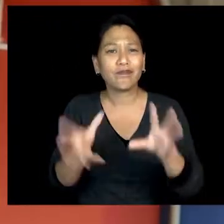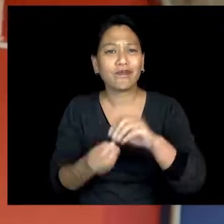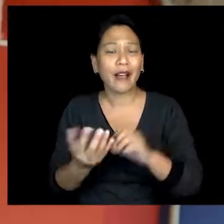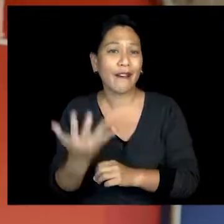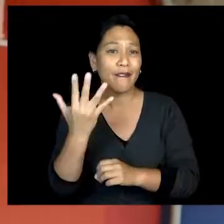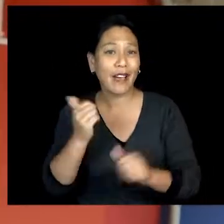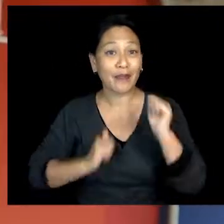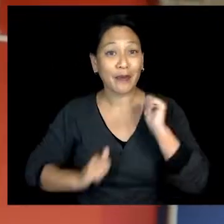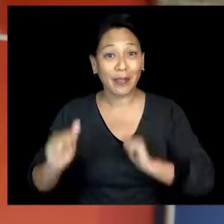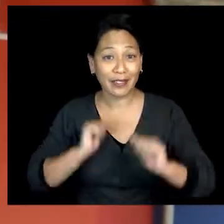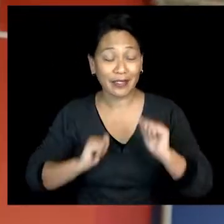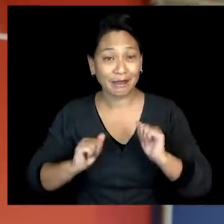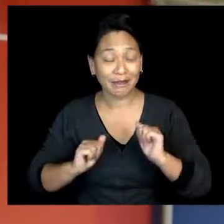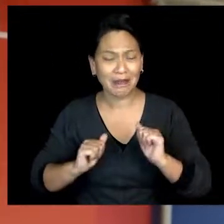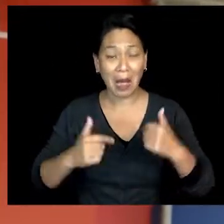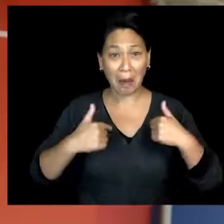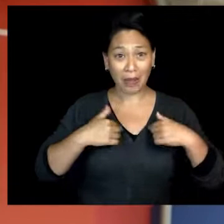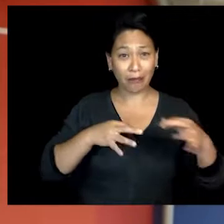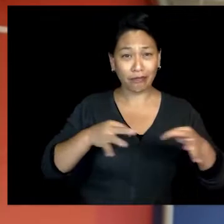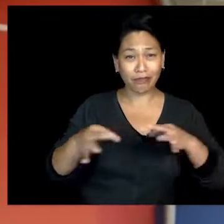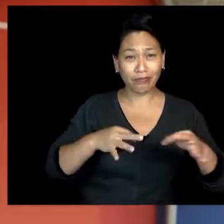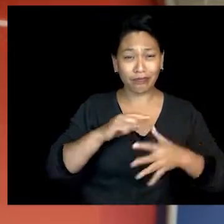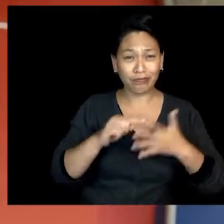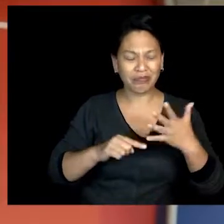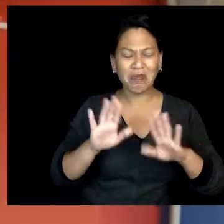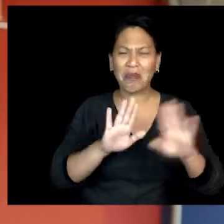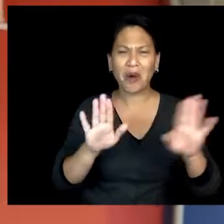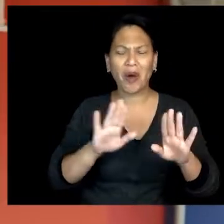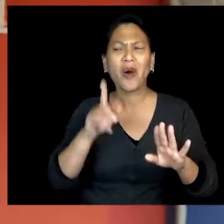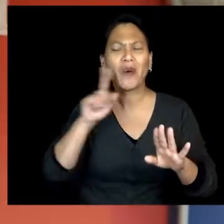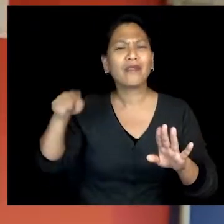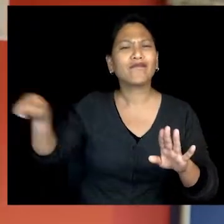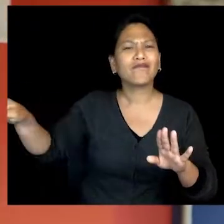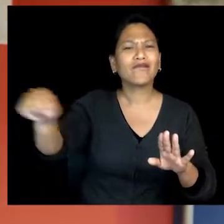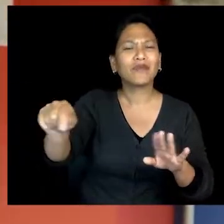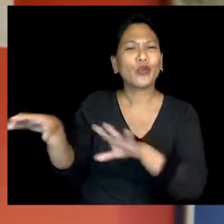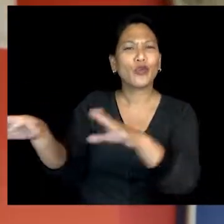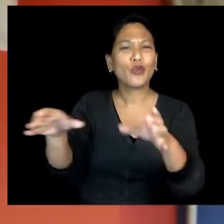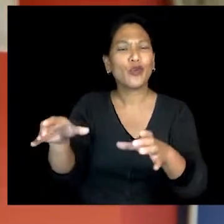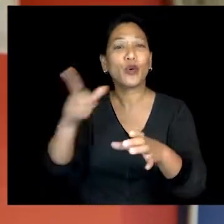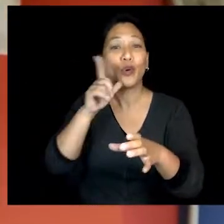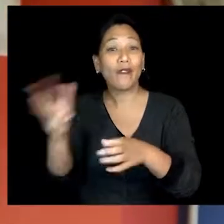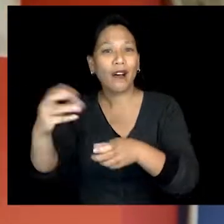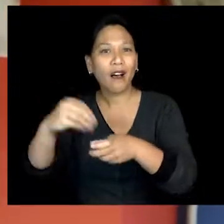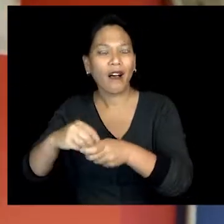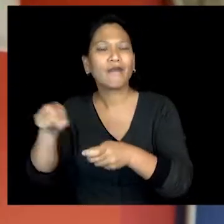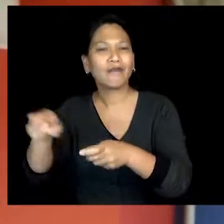five excellent plays and although I would love to tell you all about them, I'm going to set aside and let some of the players behind the scenes tell you